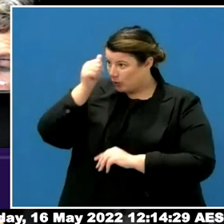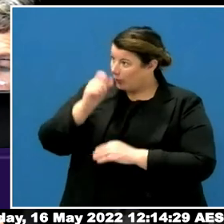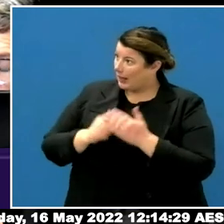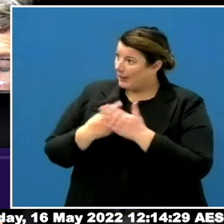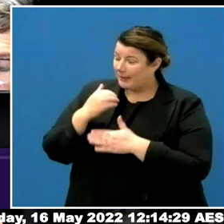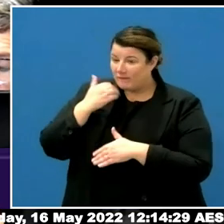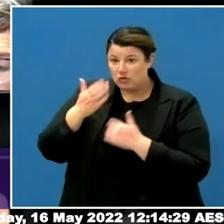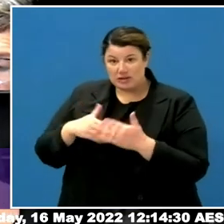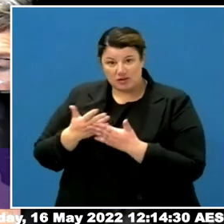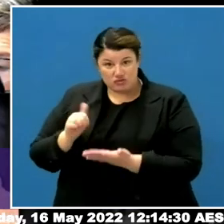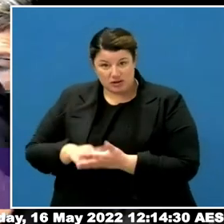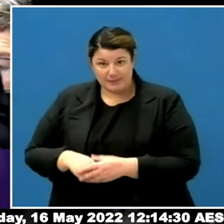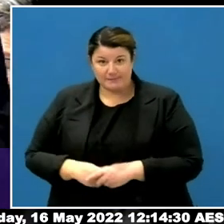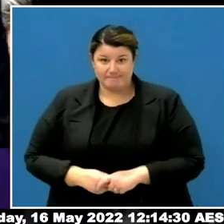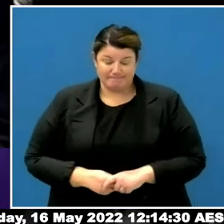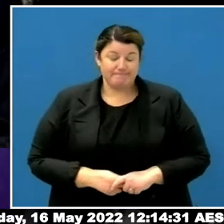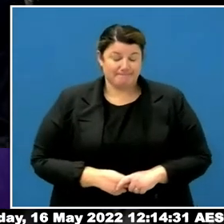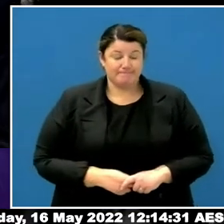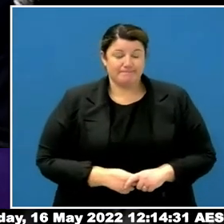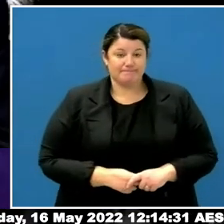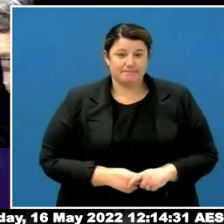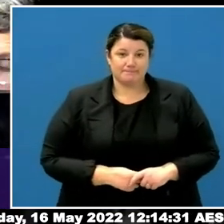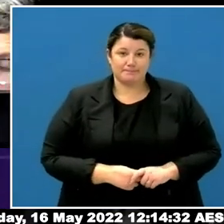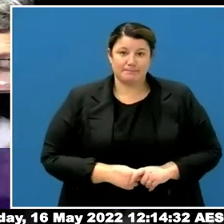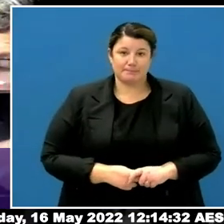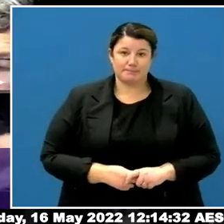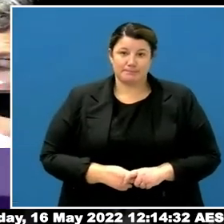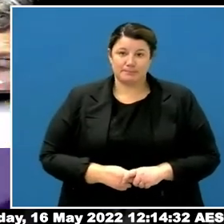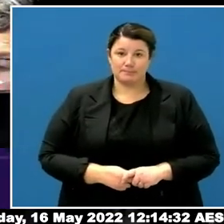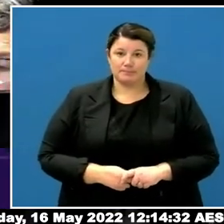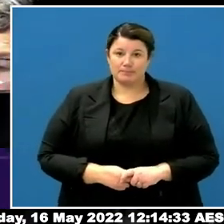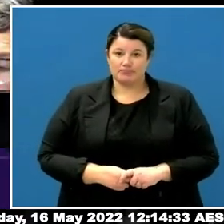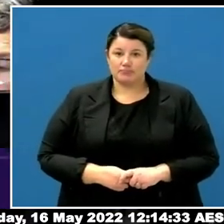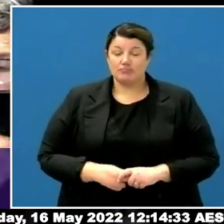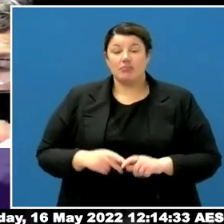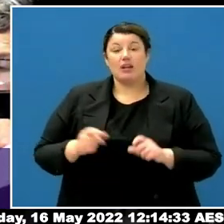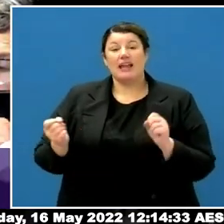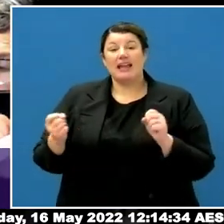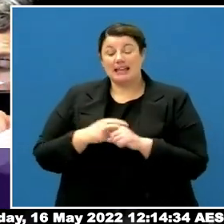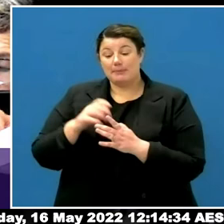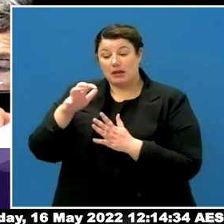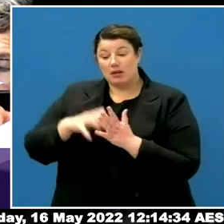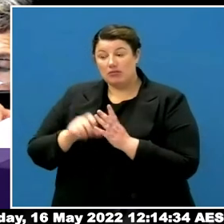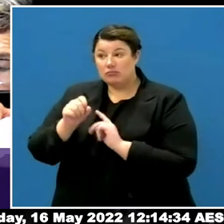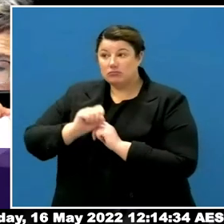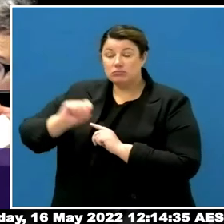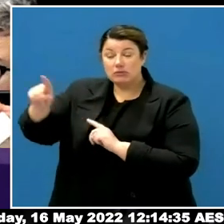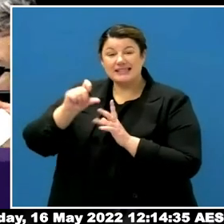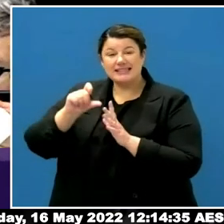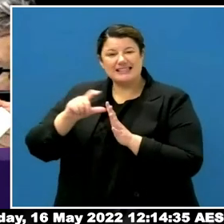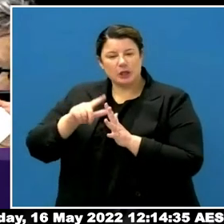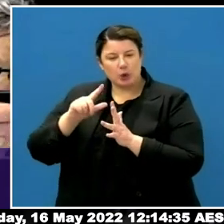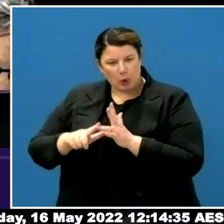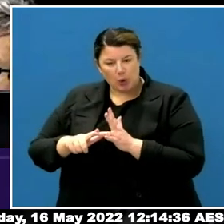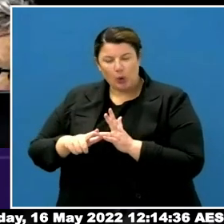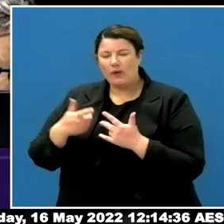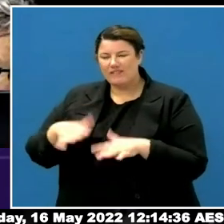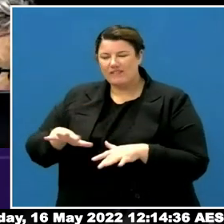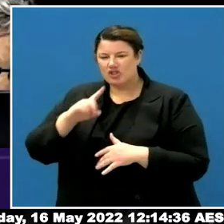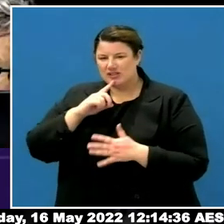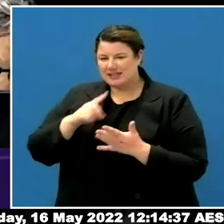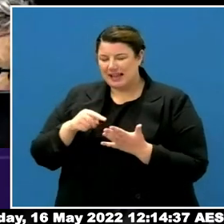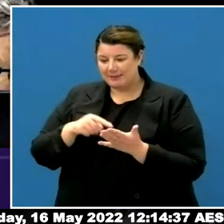Yes. MR FOGARTY: You also at the end of the email suggest that the suspension was, in my